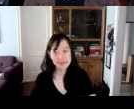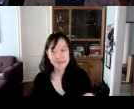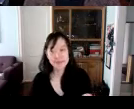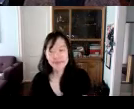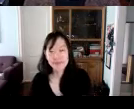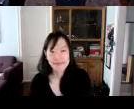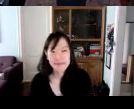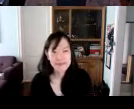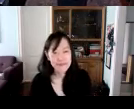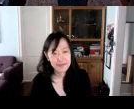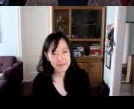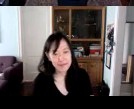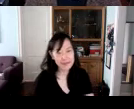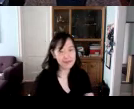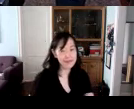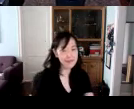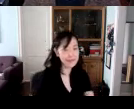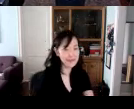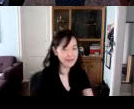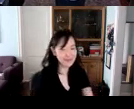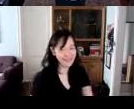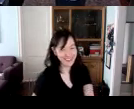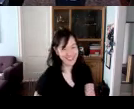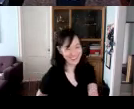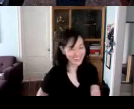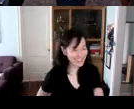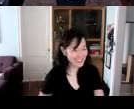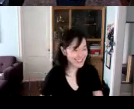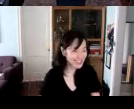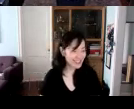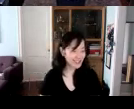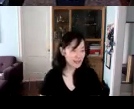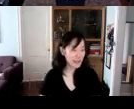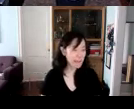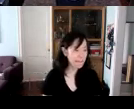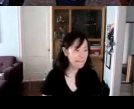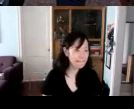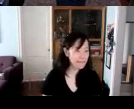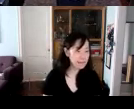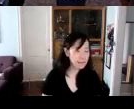should match what you entered in your application. Then you’ll upload the W9 to